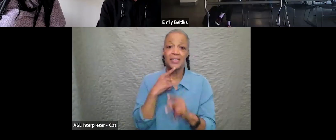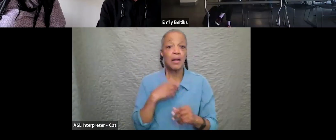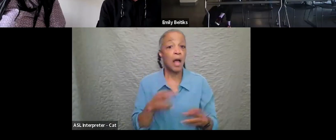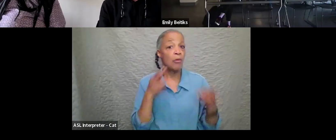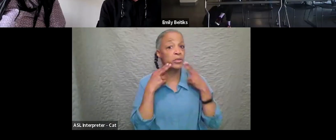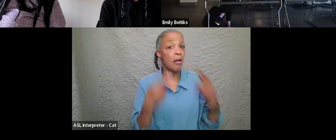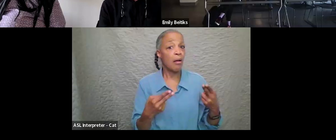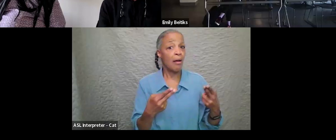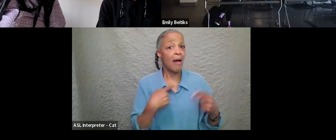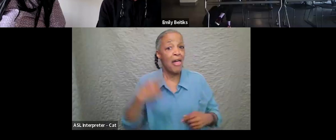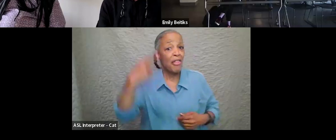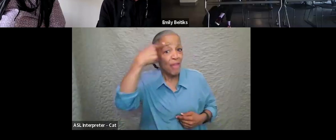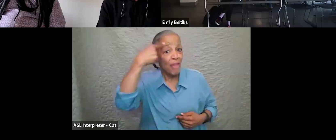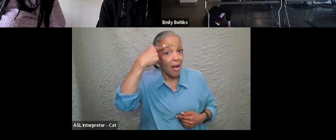This is what I thought."